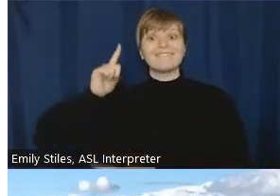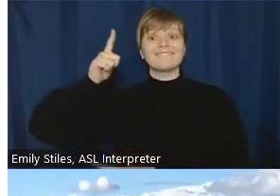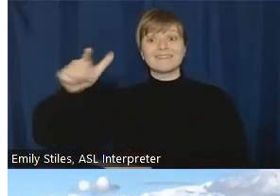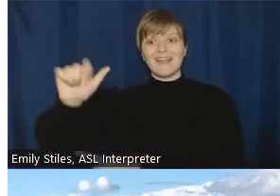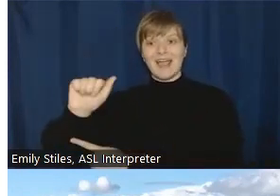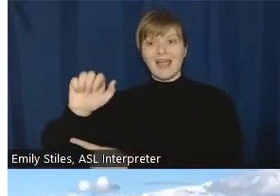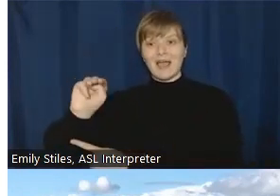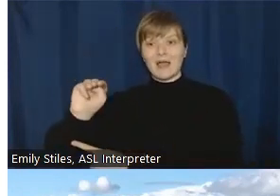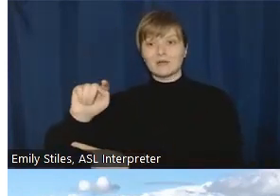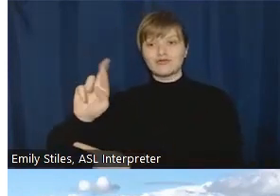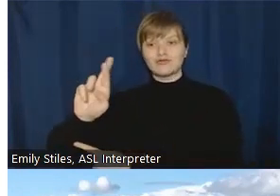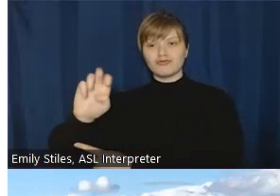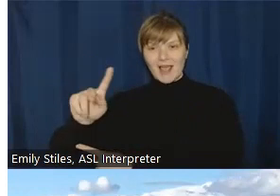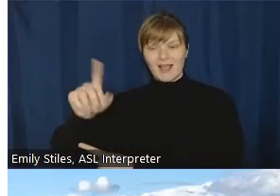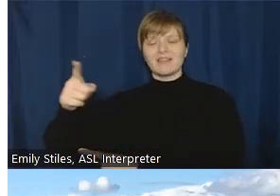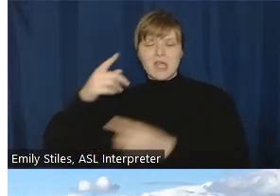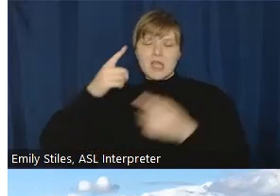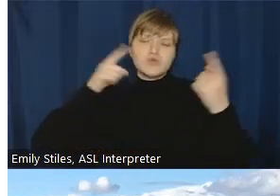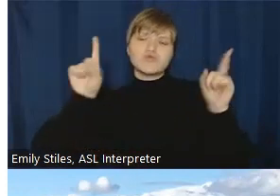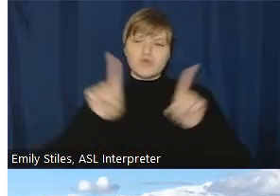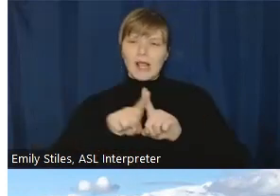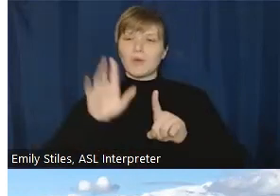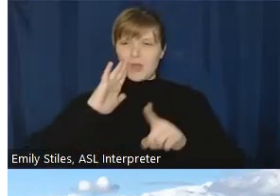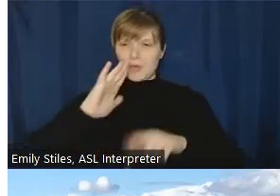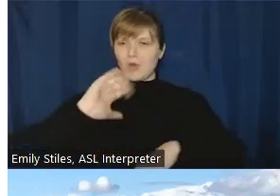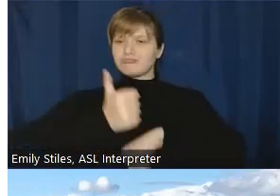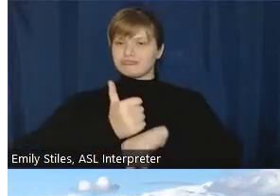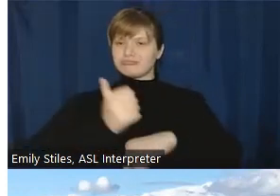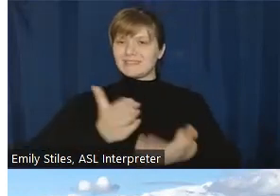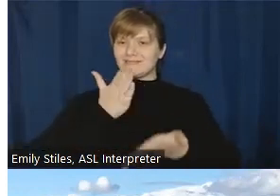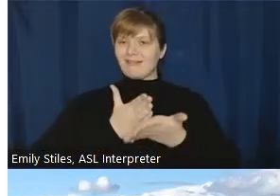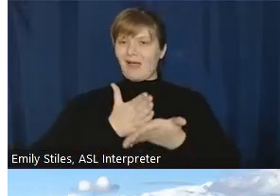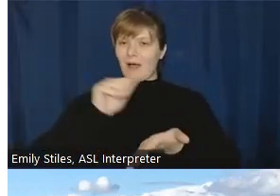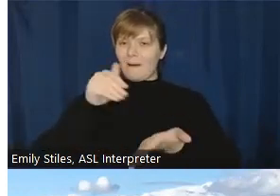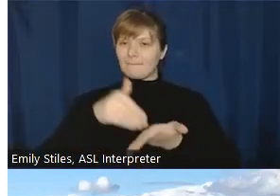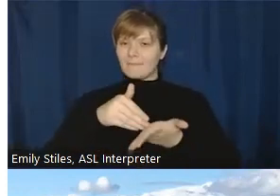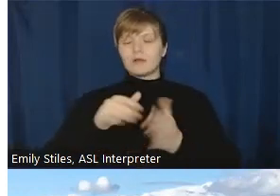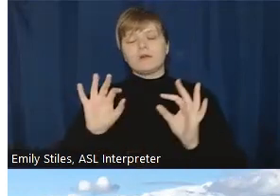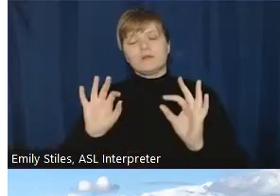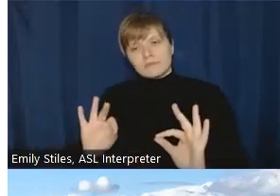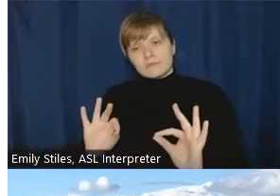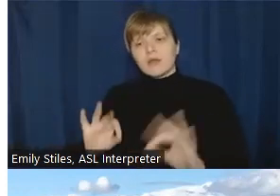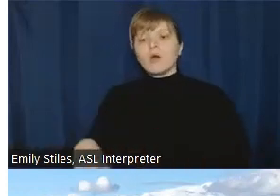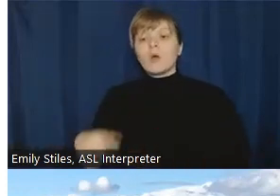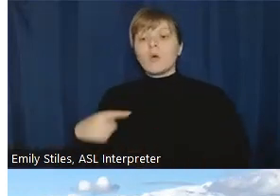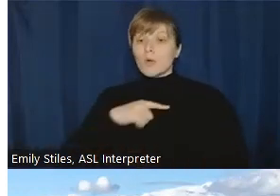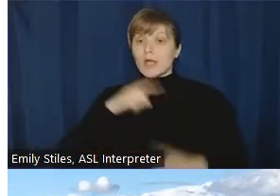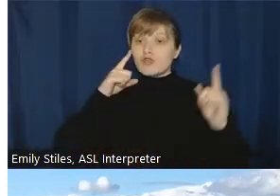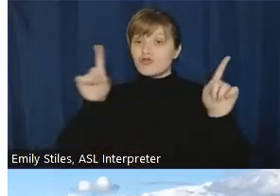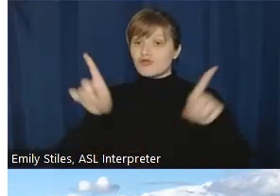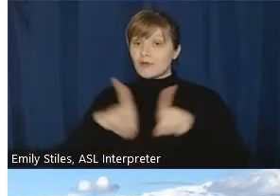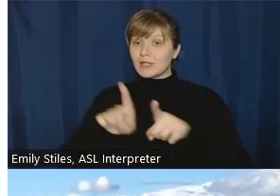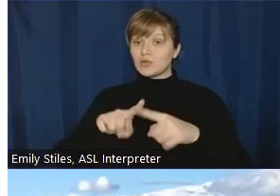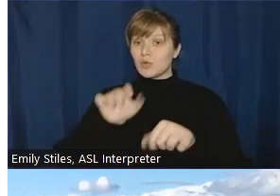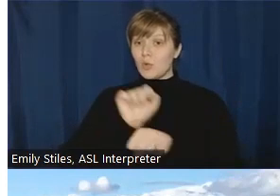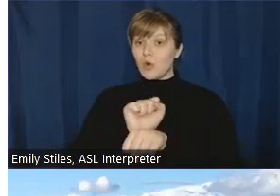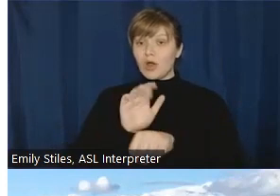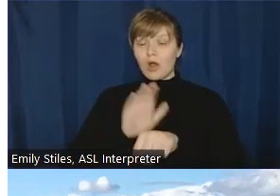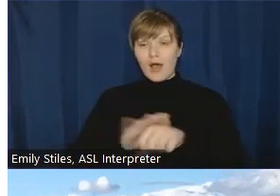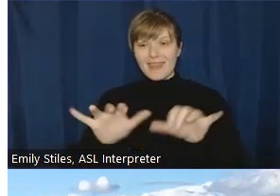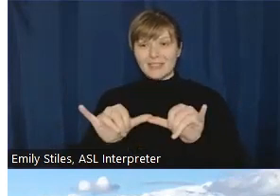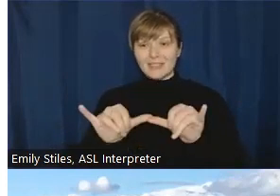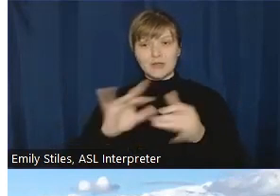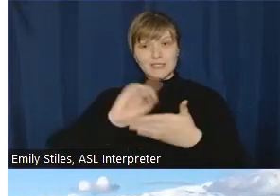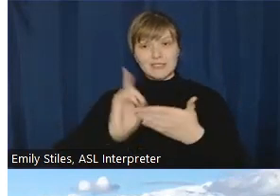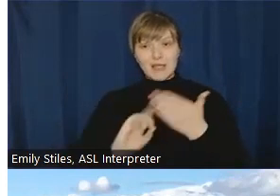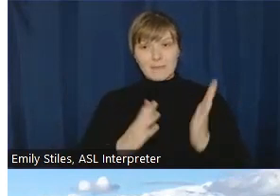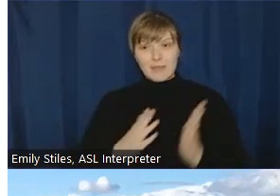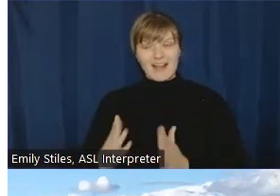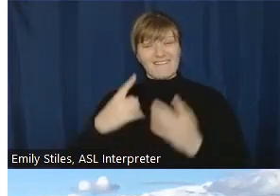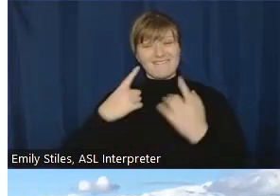We received funding to work on the engineering design plans, and finally after all this time, I'm